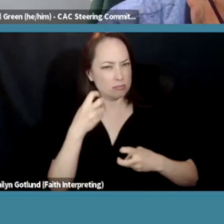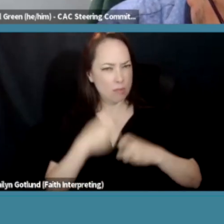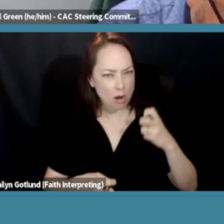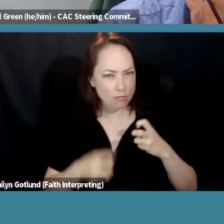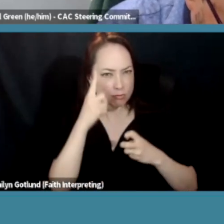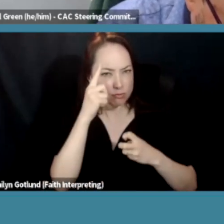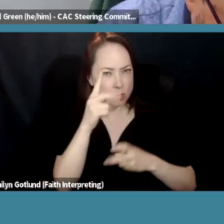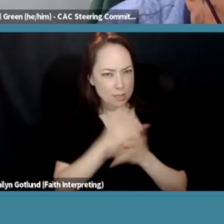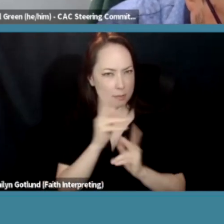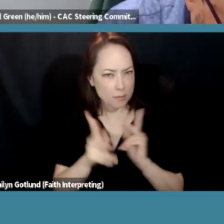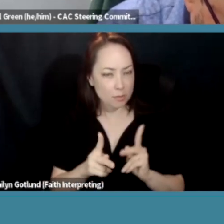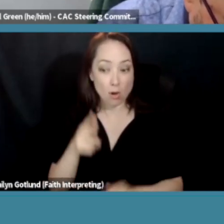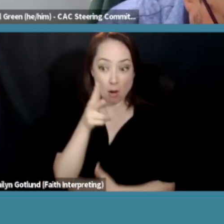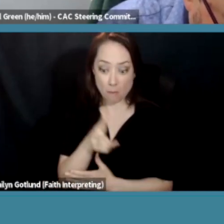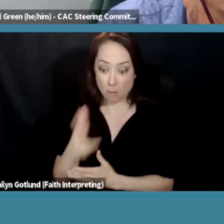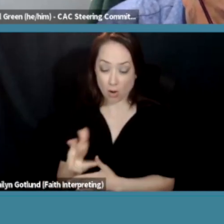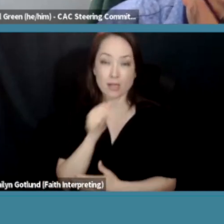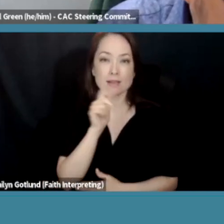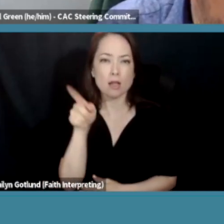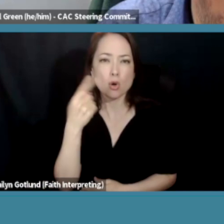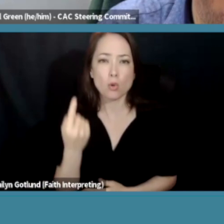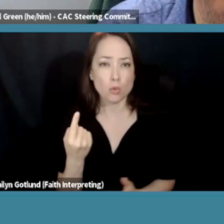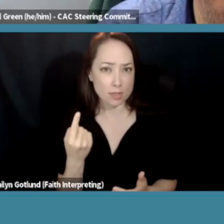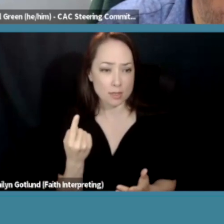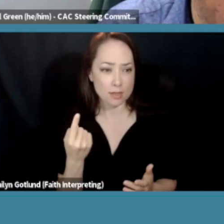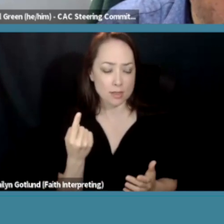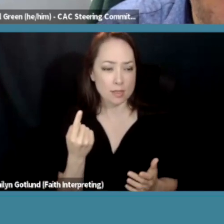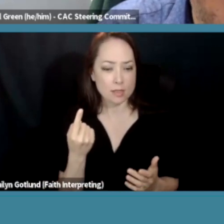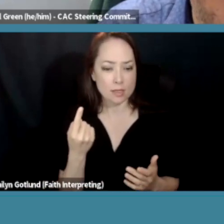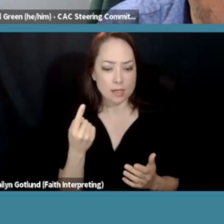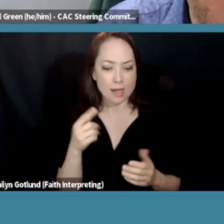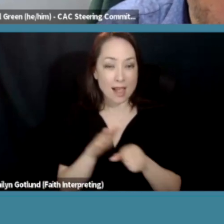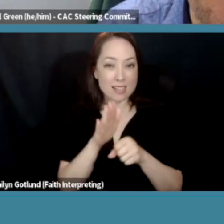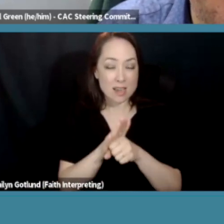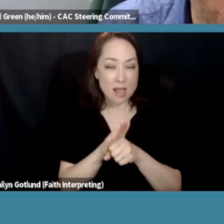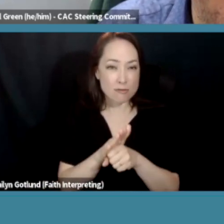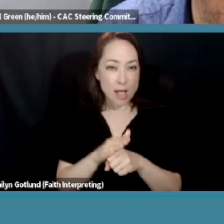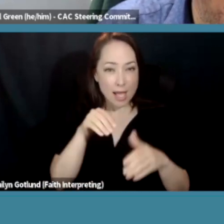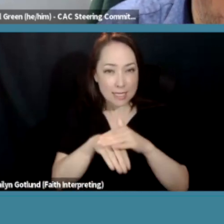Parking, not only is there enough accessible parking,